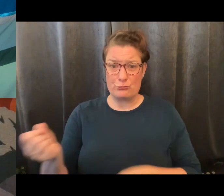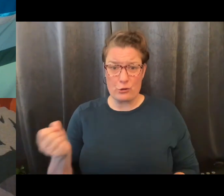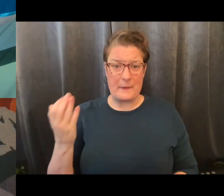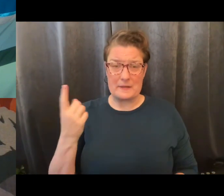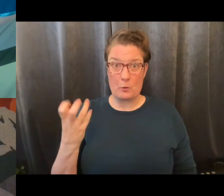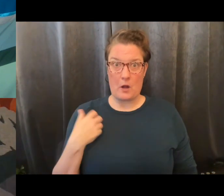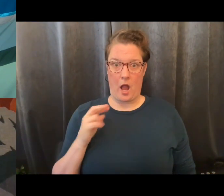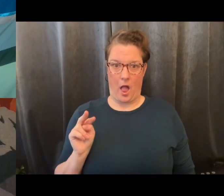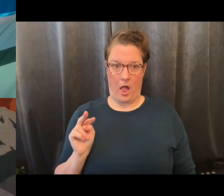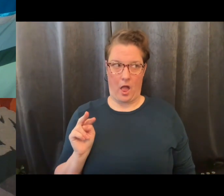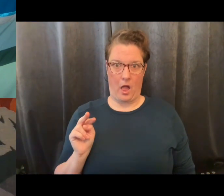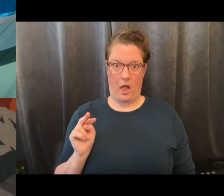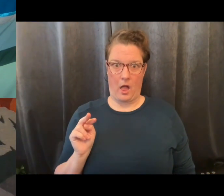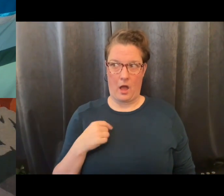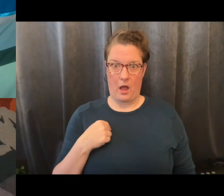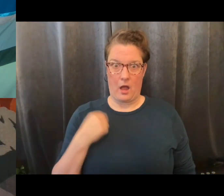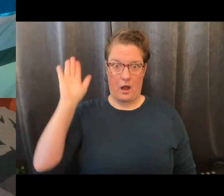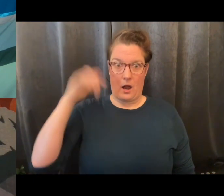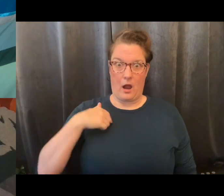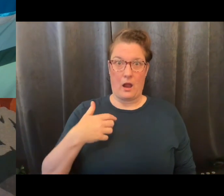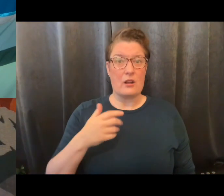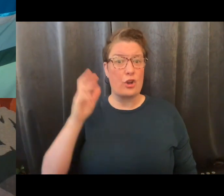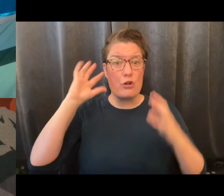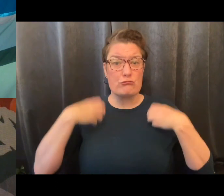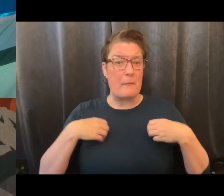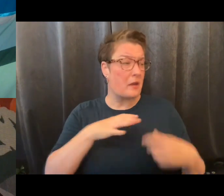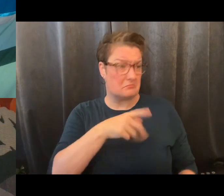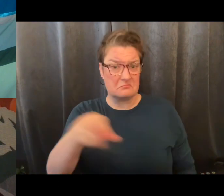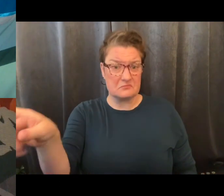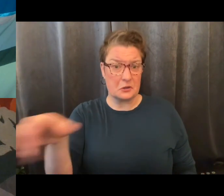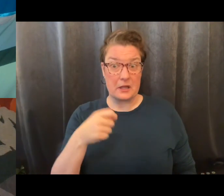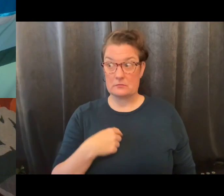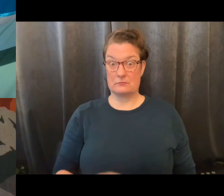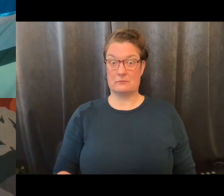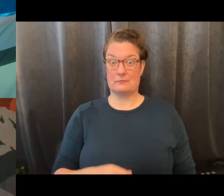I'm like, I'll take them. And the rabbi was like, yeah, go get them. So we just like walked over to the synagogue.